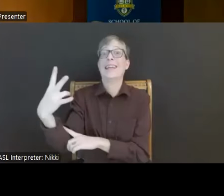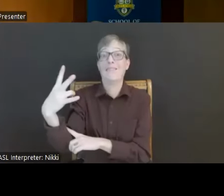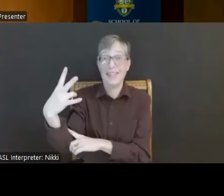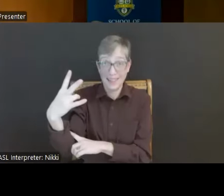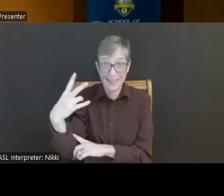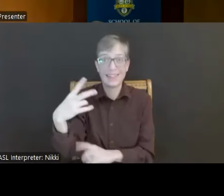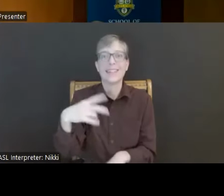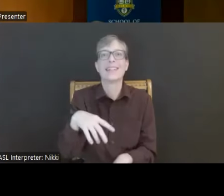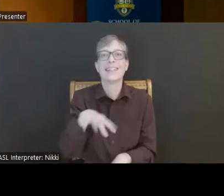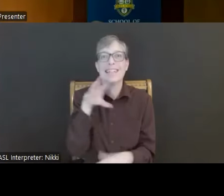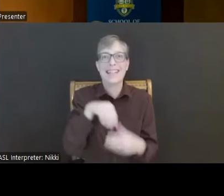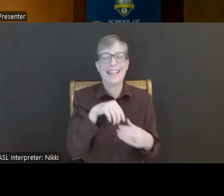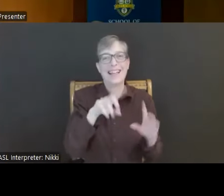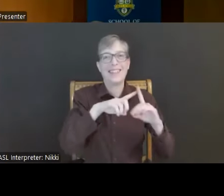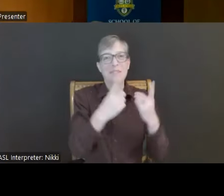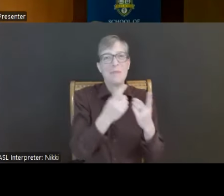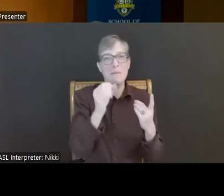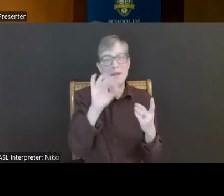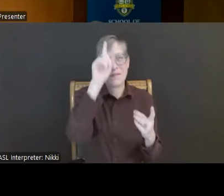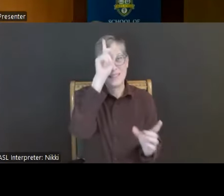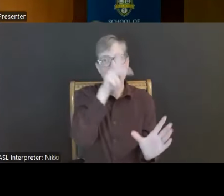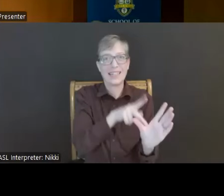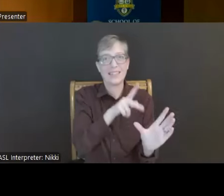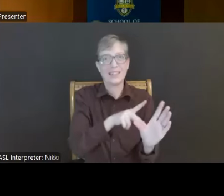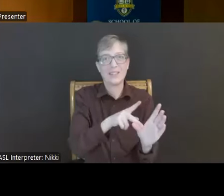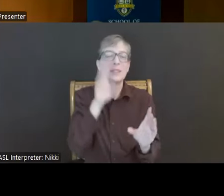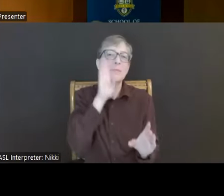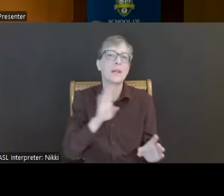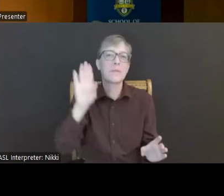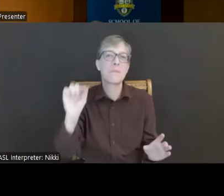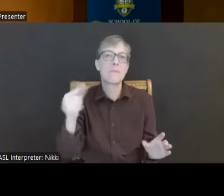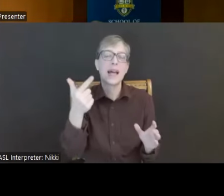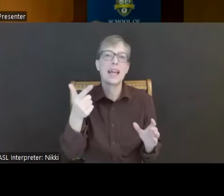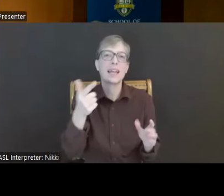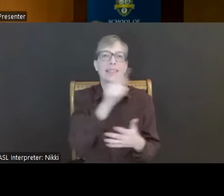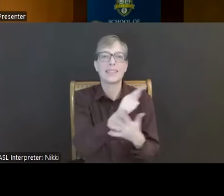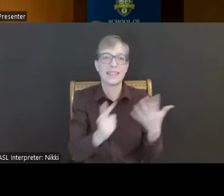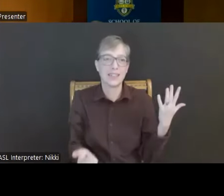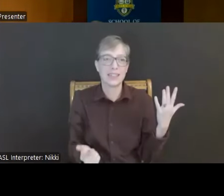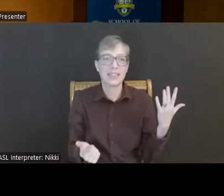Department of psychiatry's Brown Bag series we're glad that we have I can't actually see